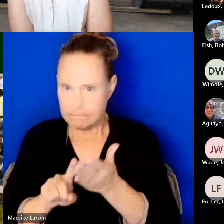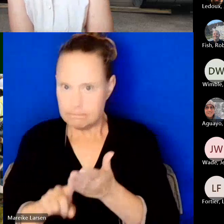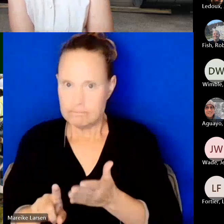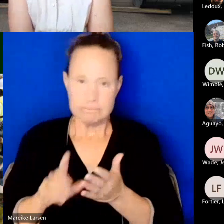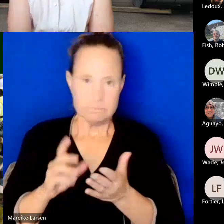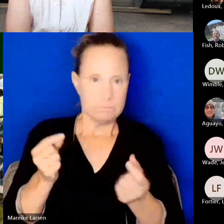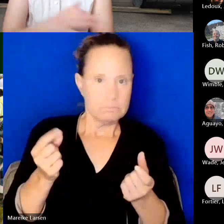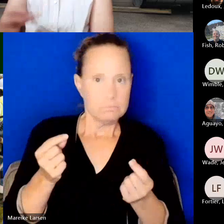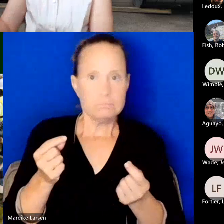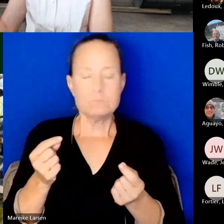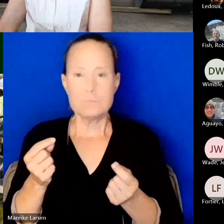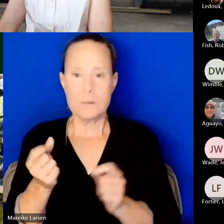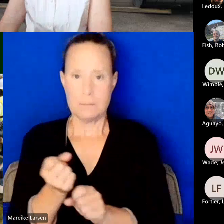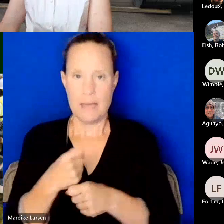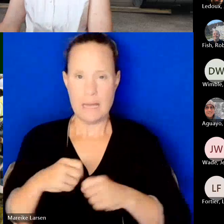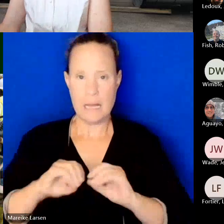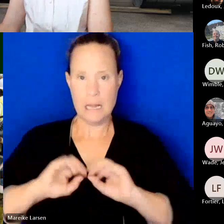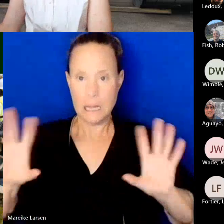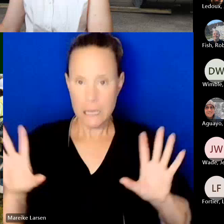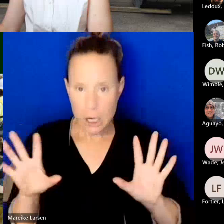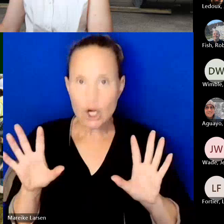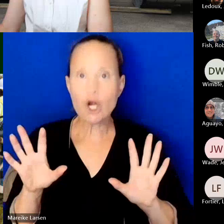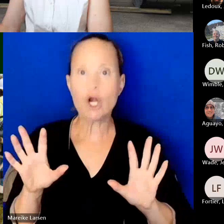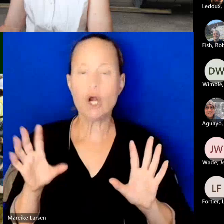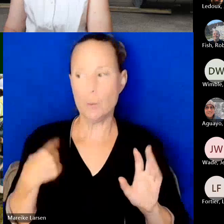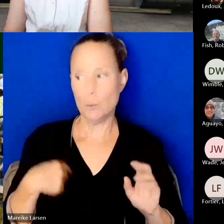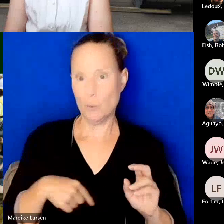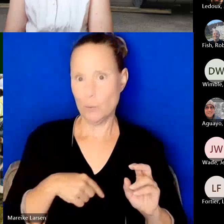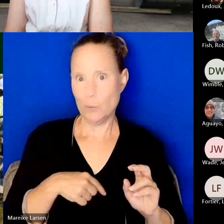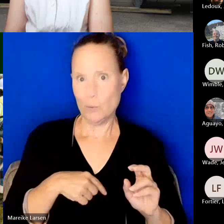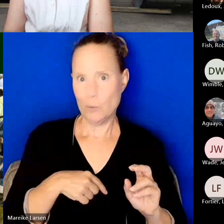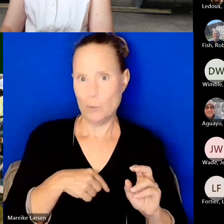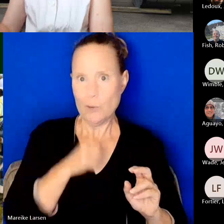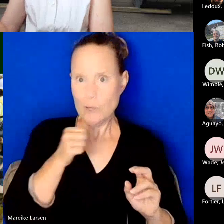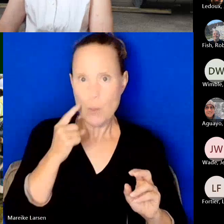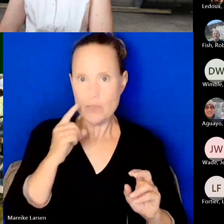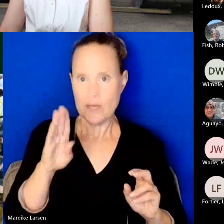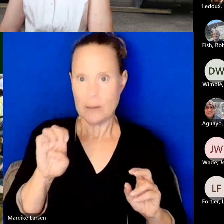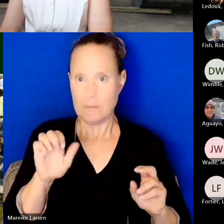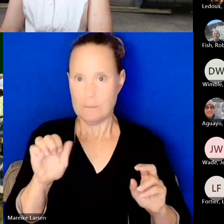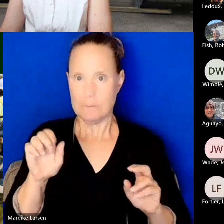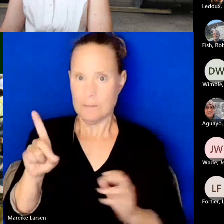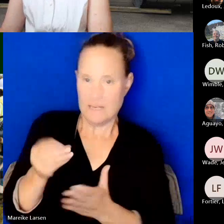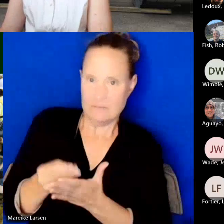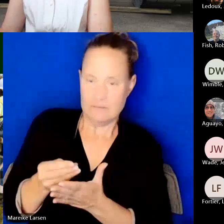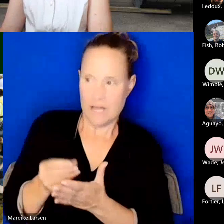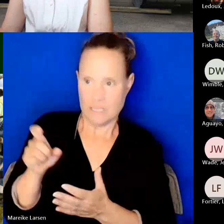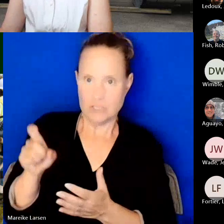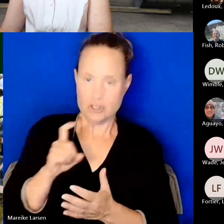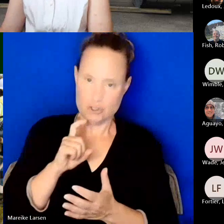What we can do to make it clear that? But obviously we don't think our bead funding should be conditioned on this moratorium.